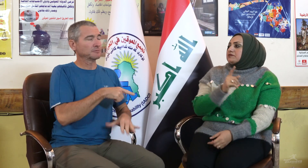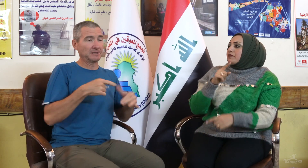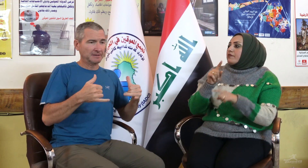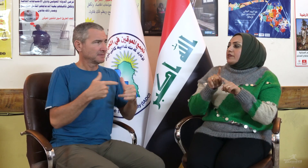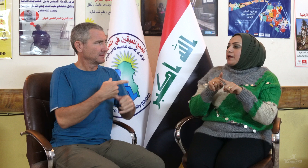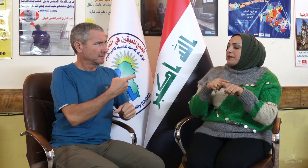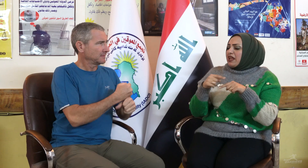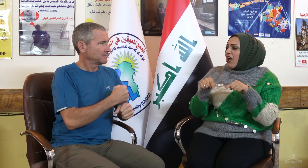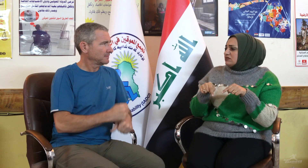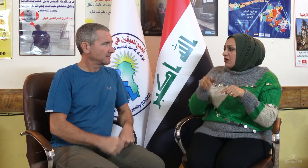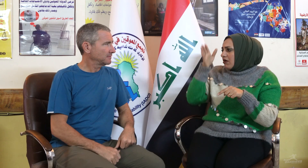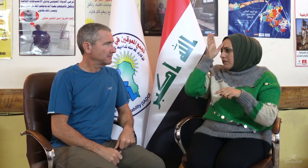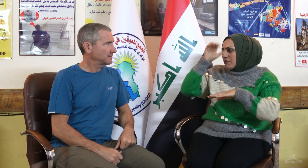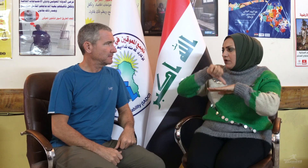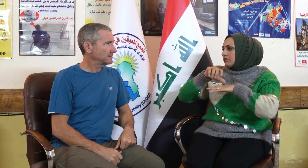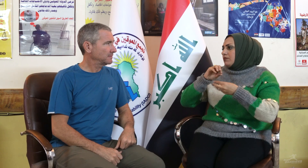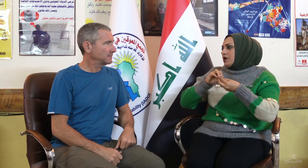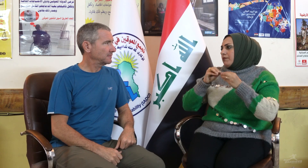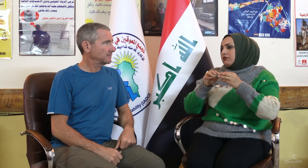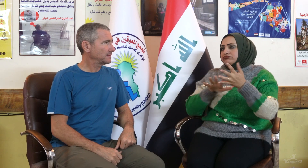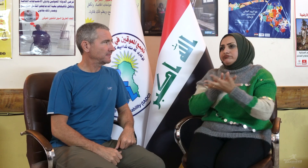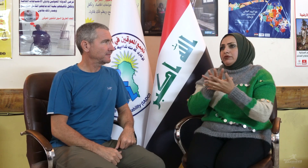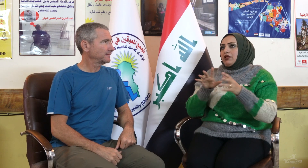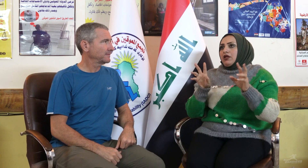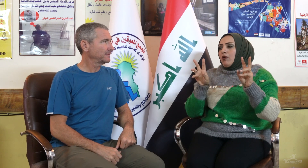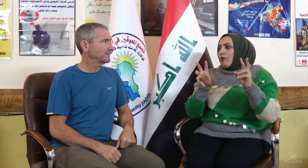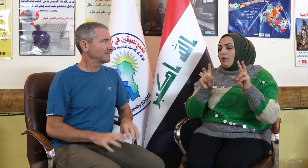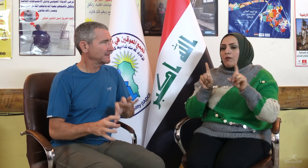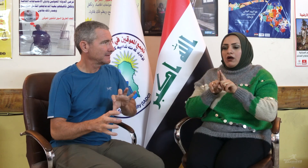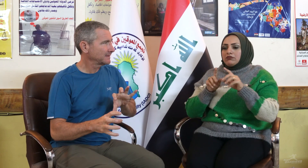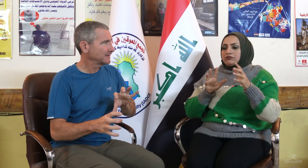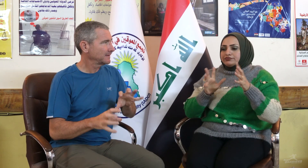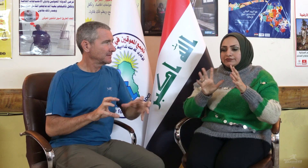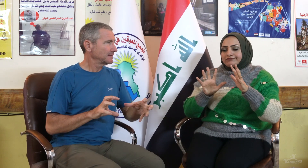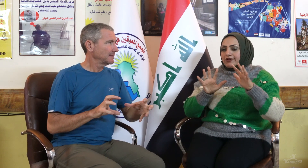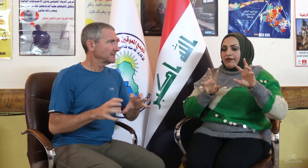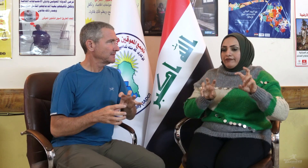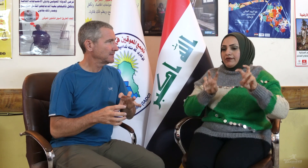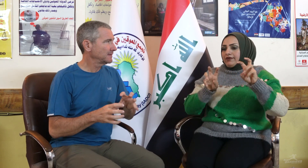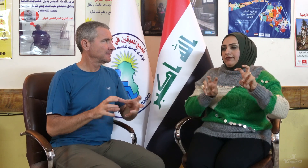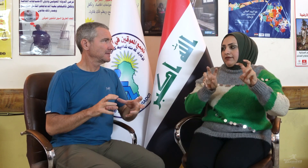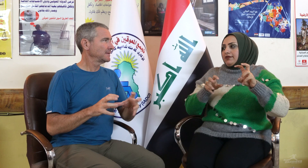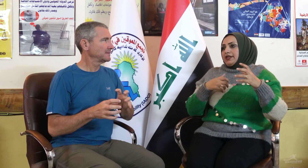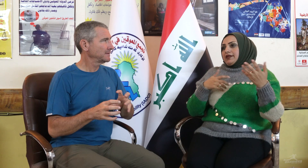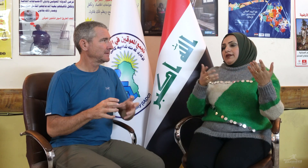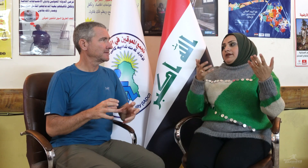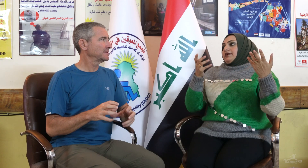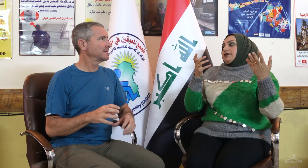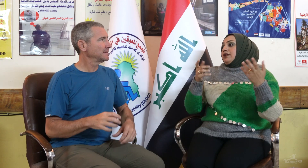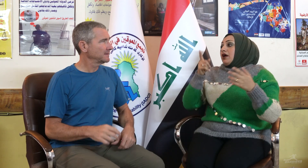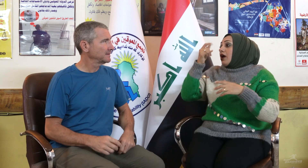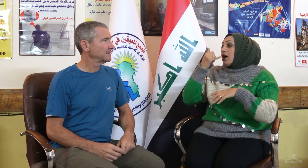The numbers in Baghdad are unclear,